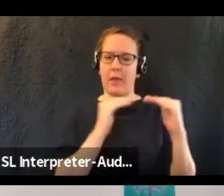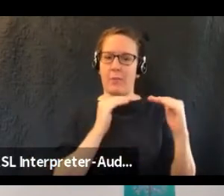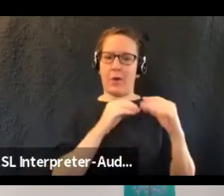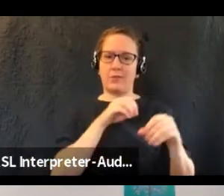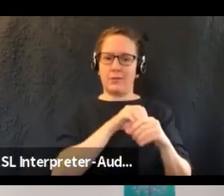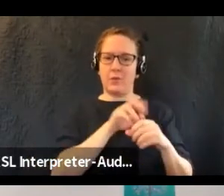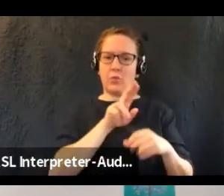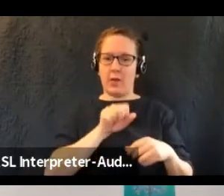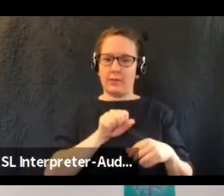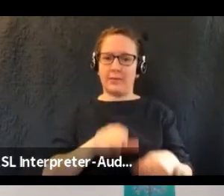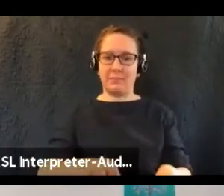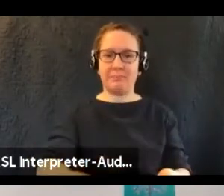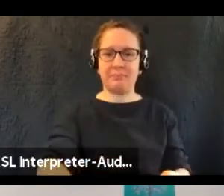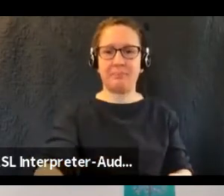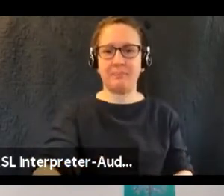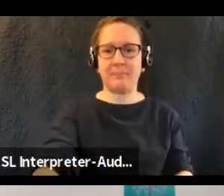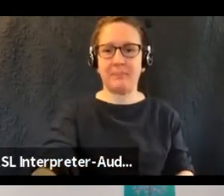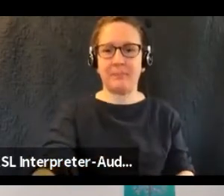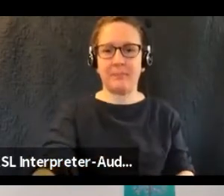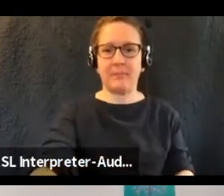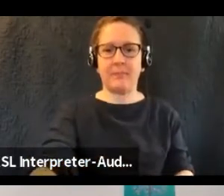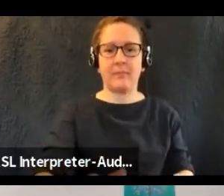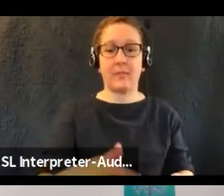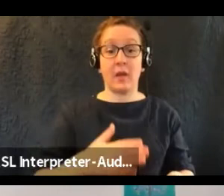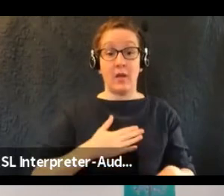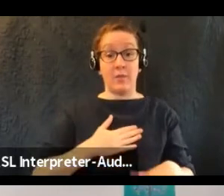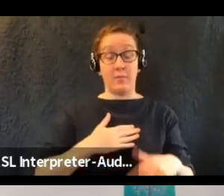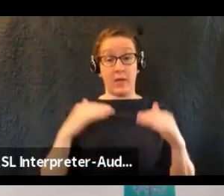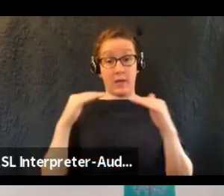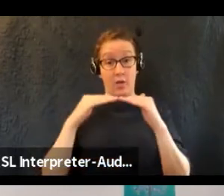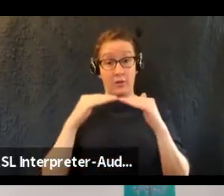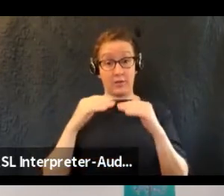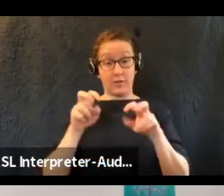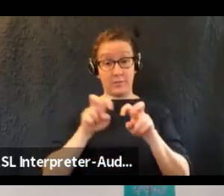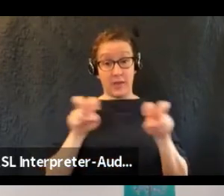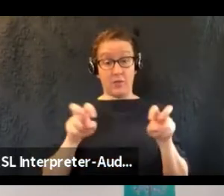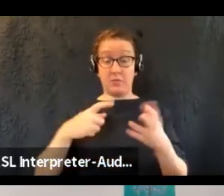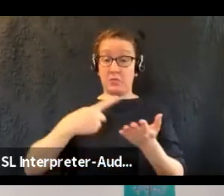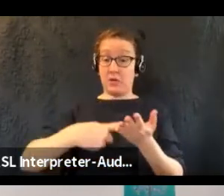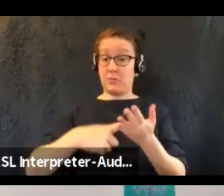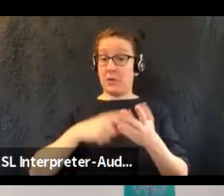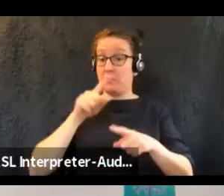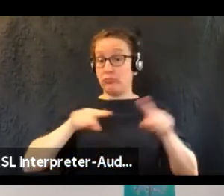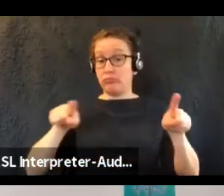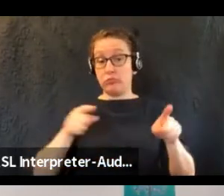My colleagues on this panel spoke about various aspects of inclusive exchange including the